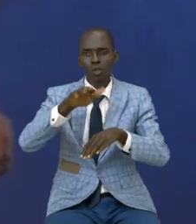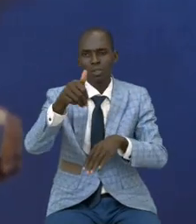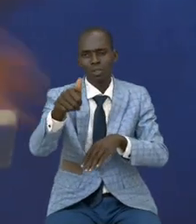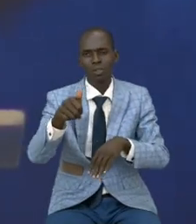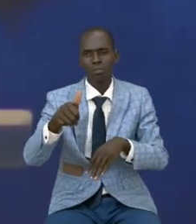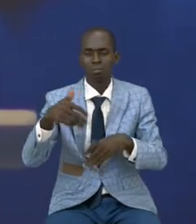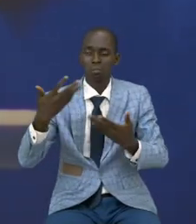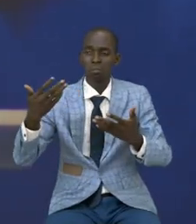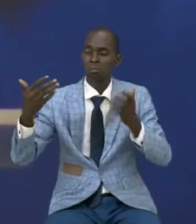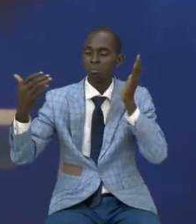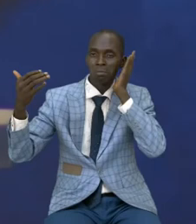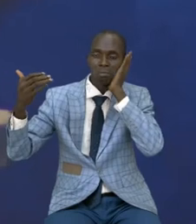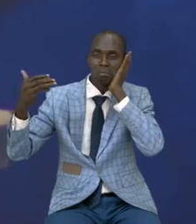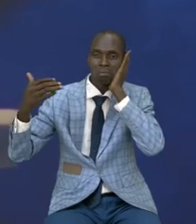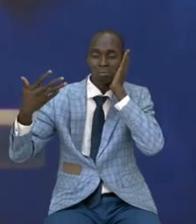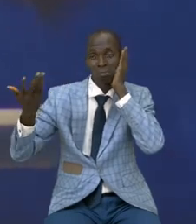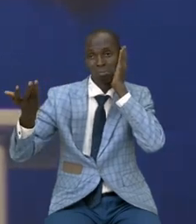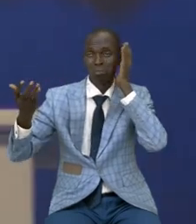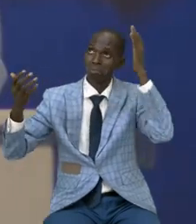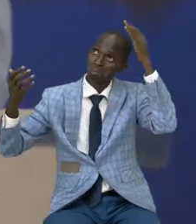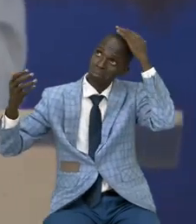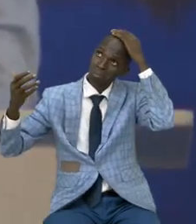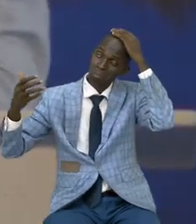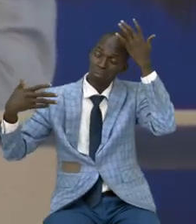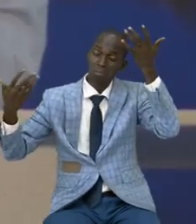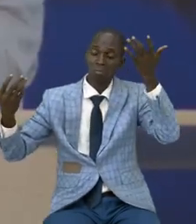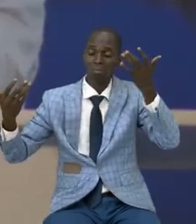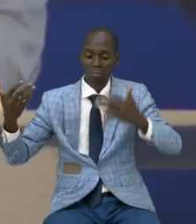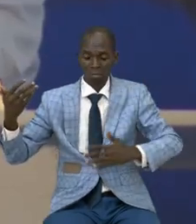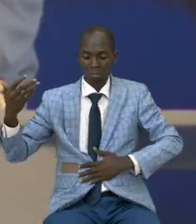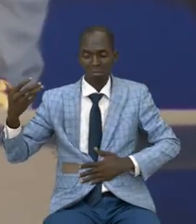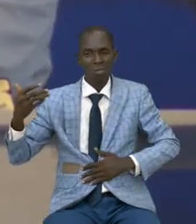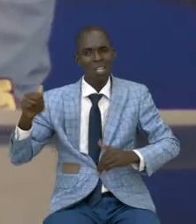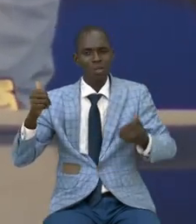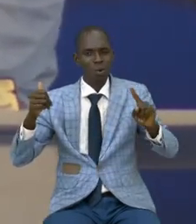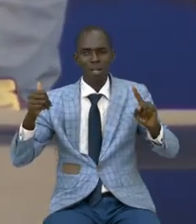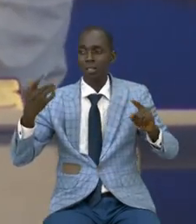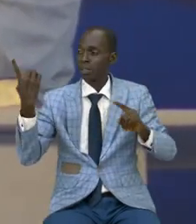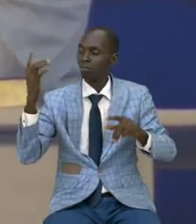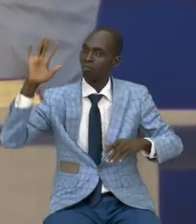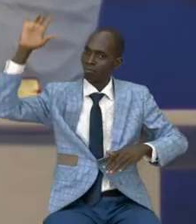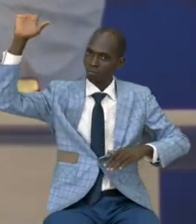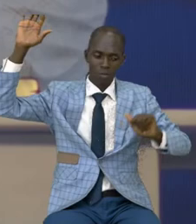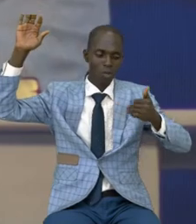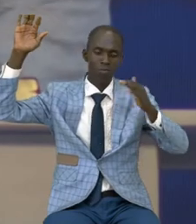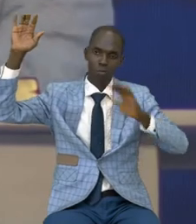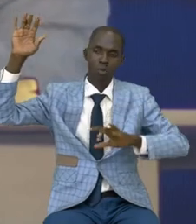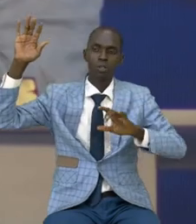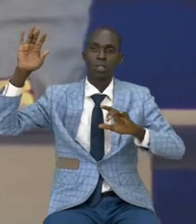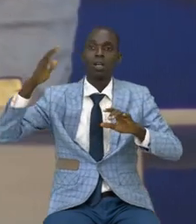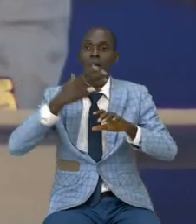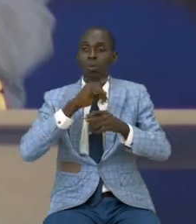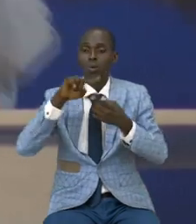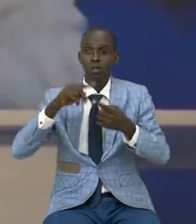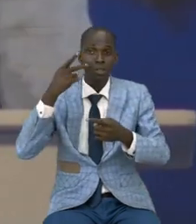and when you hear that final amen so let it be so it is it's what happened